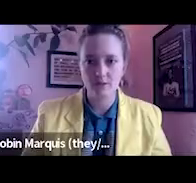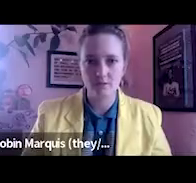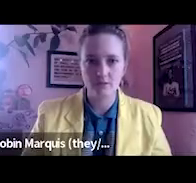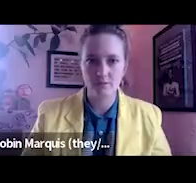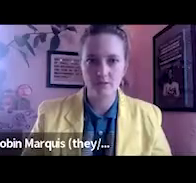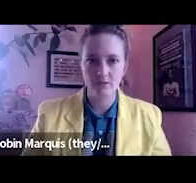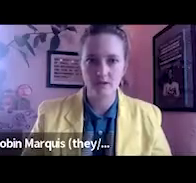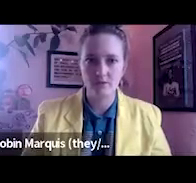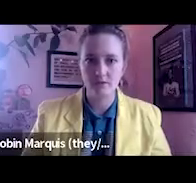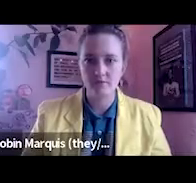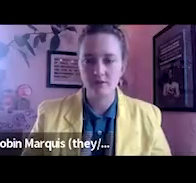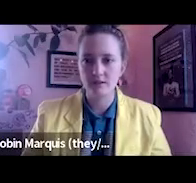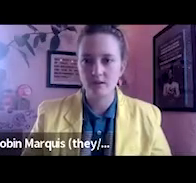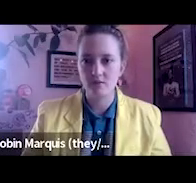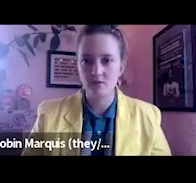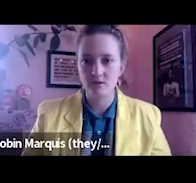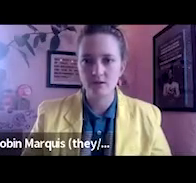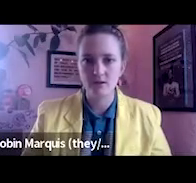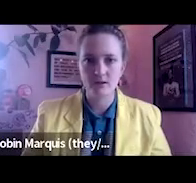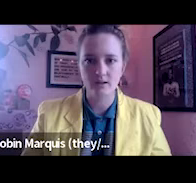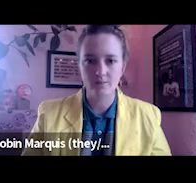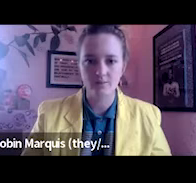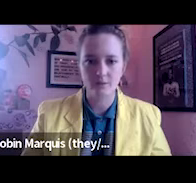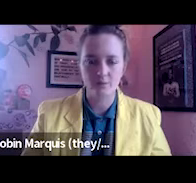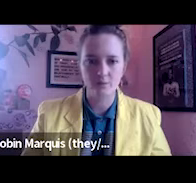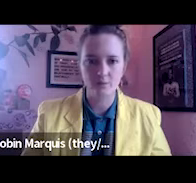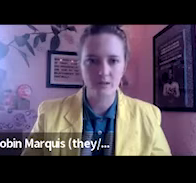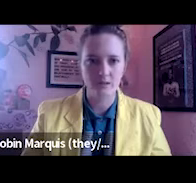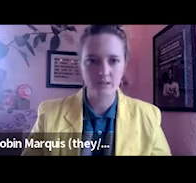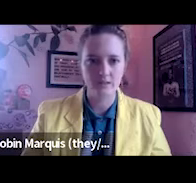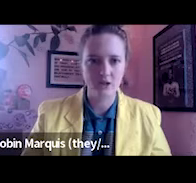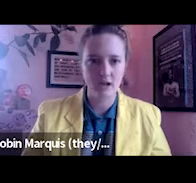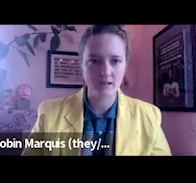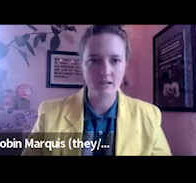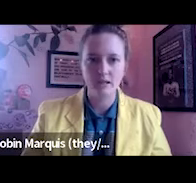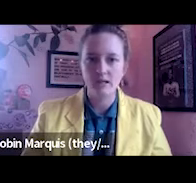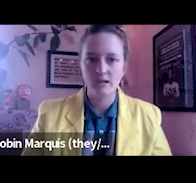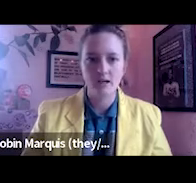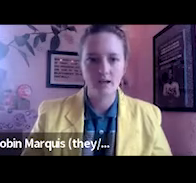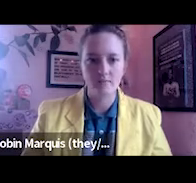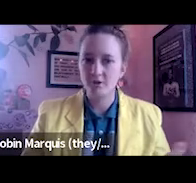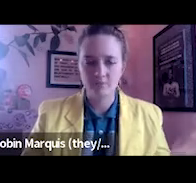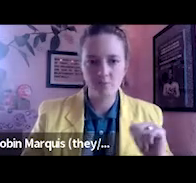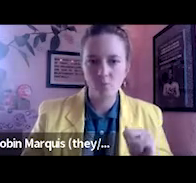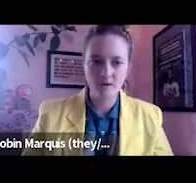Which we will put in the chat.